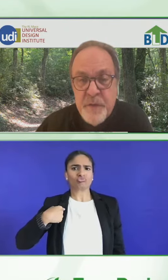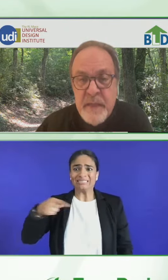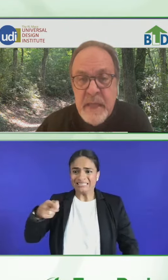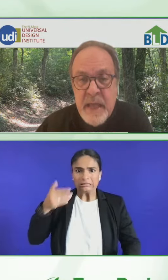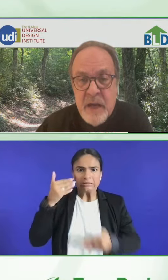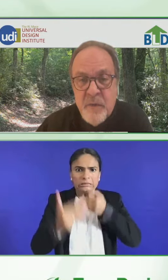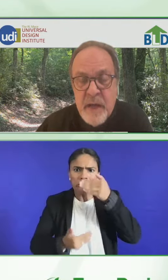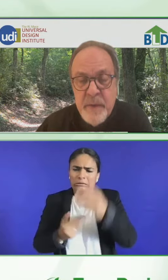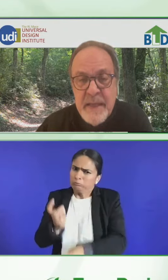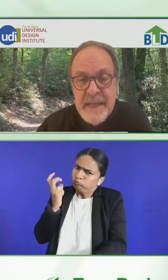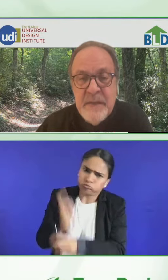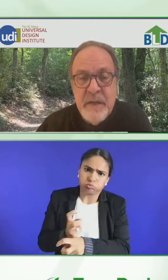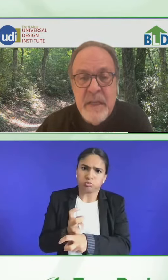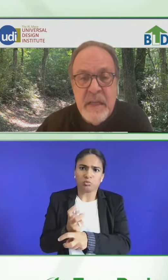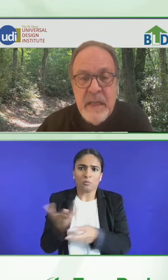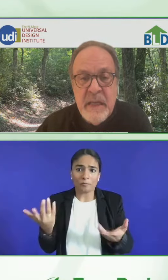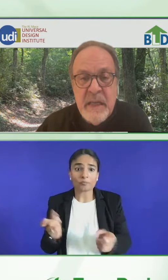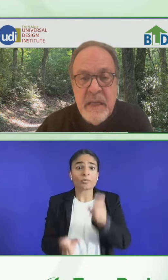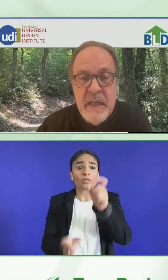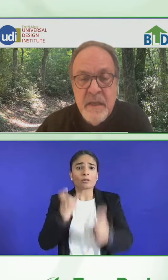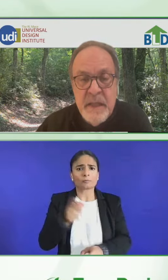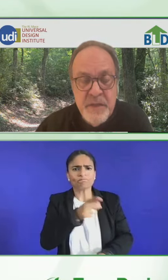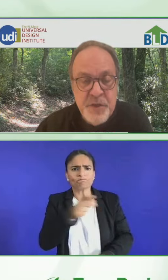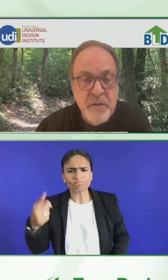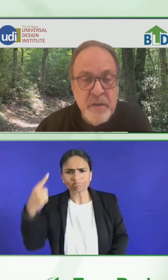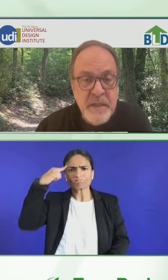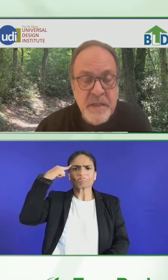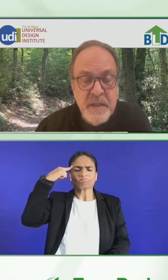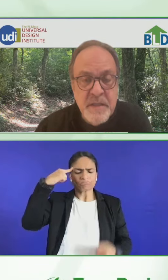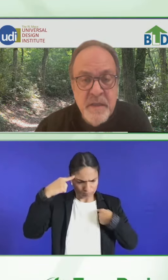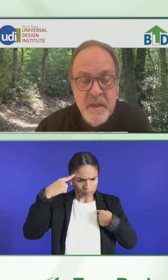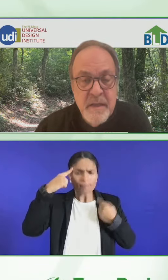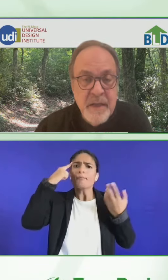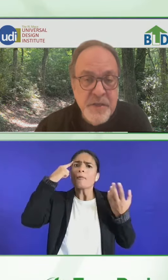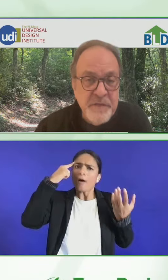doing all they can, but even he needs additional assistance not